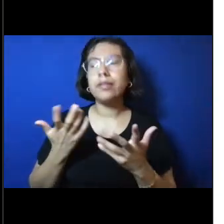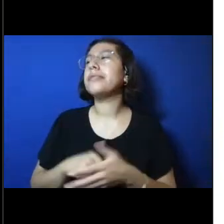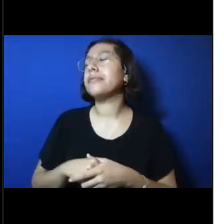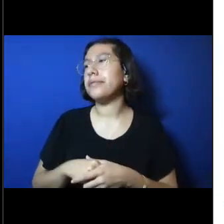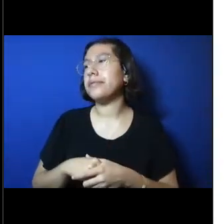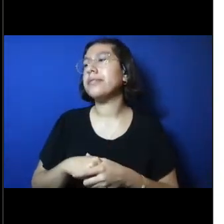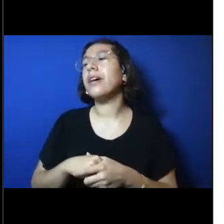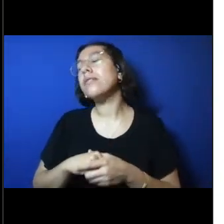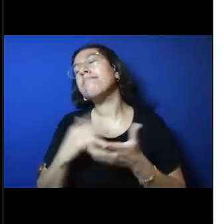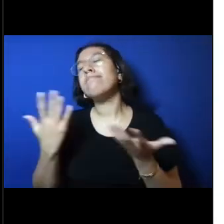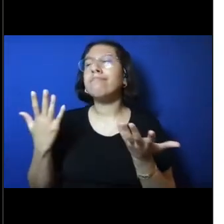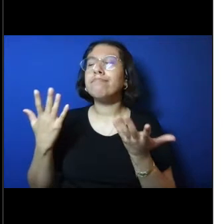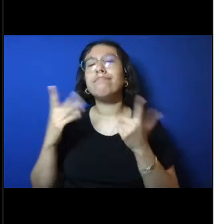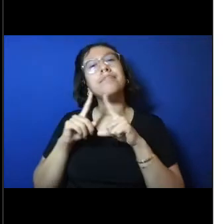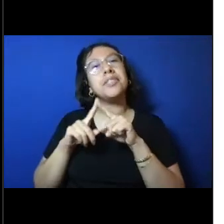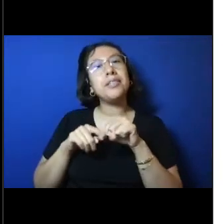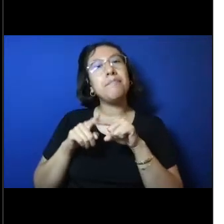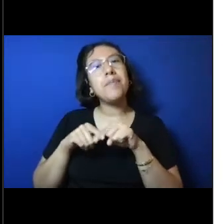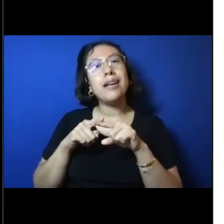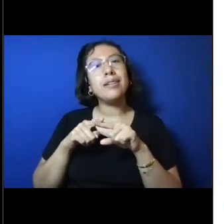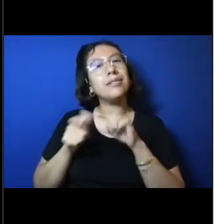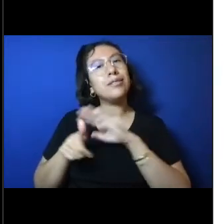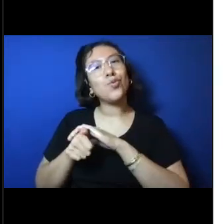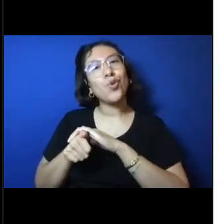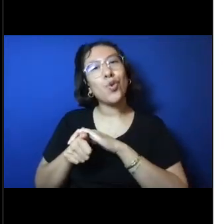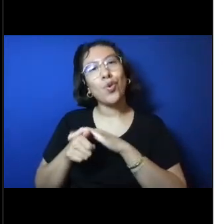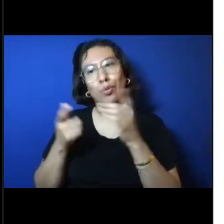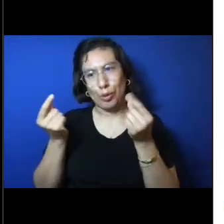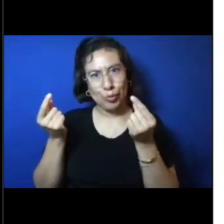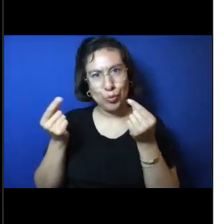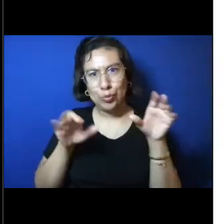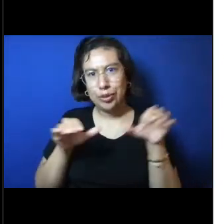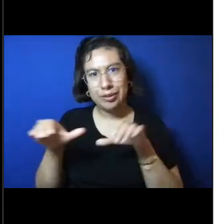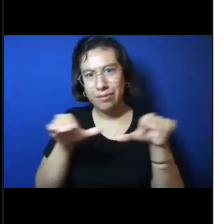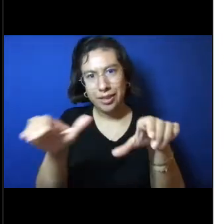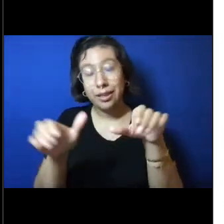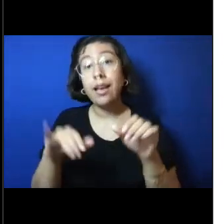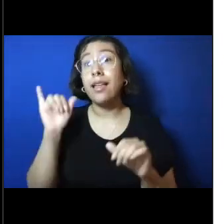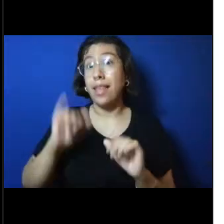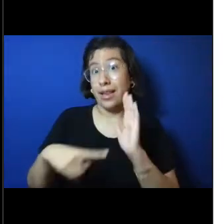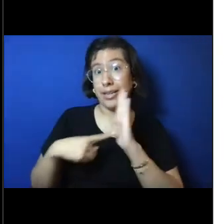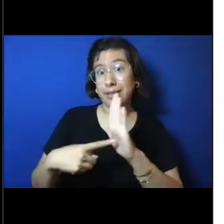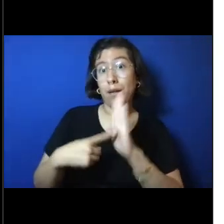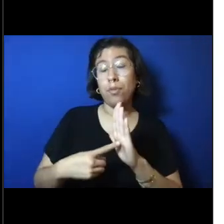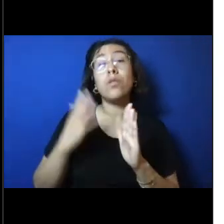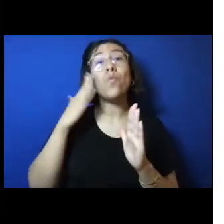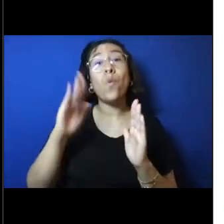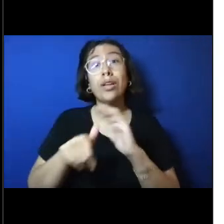It really depends on what that turtle is doing. So in that example where the turtle is just going down to relax